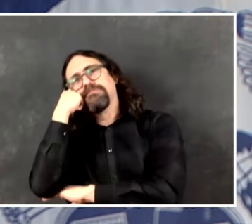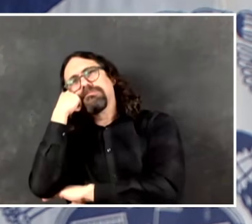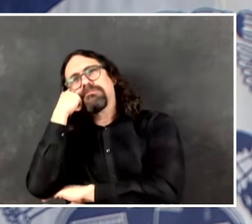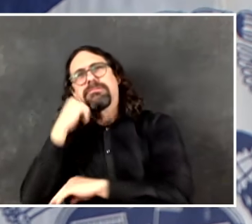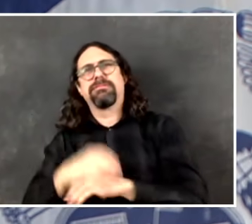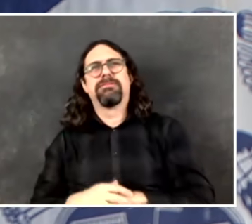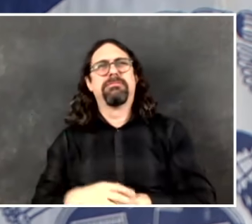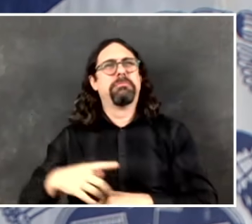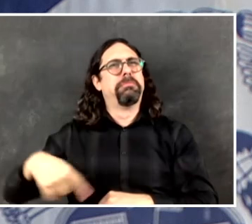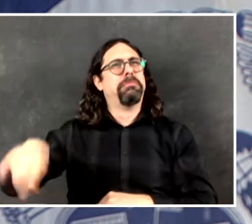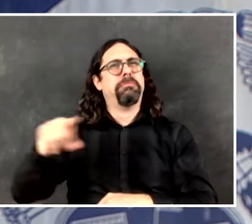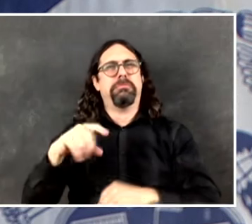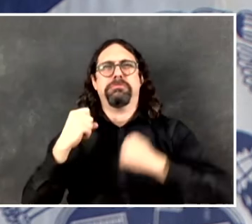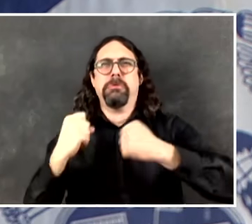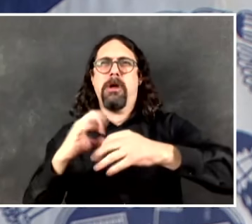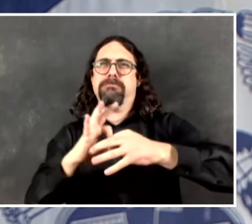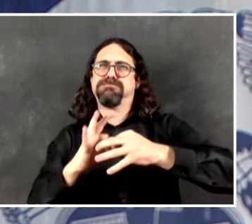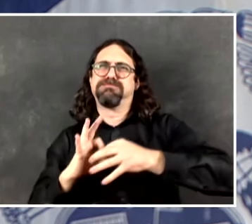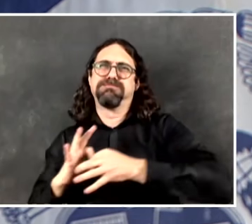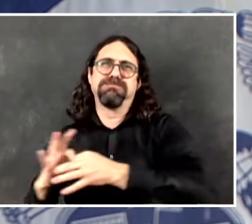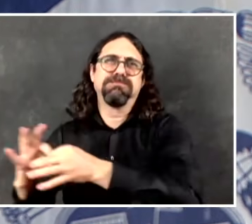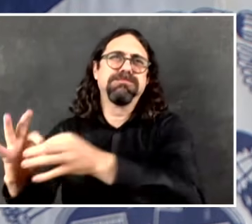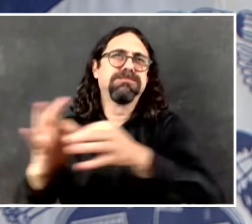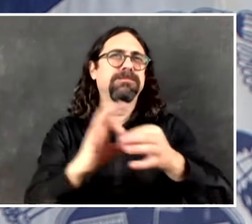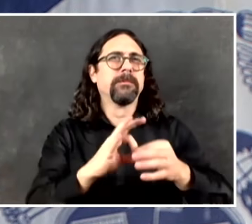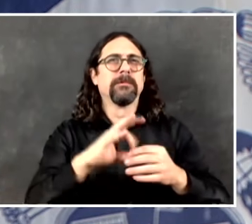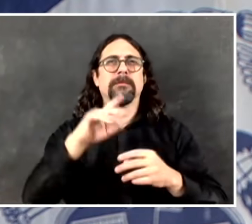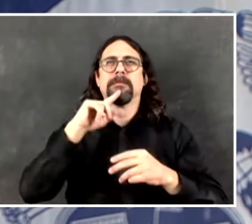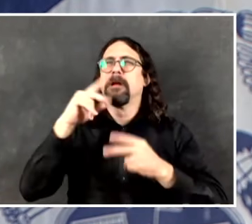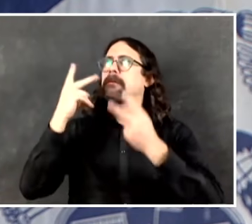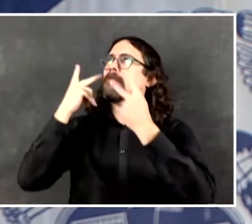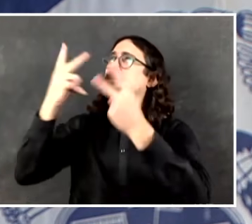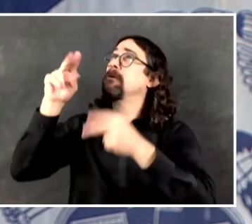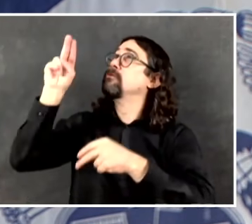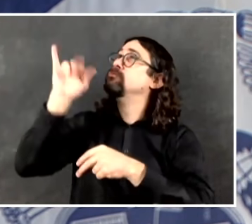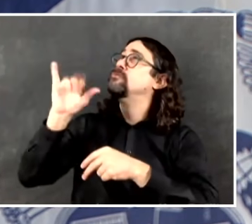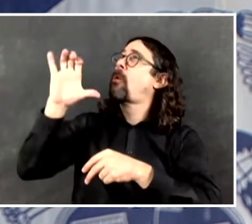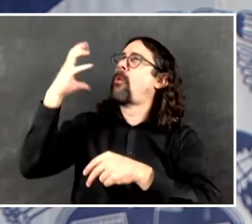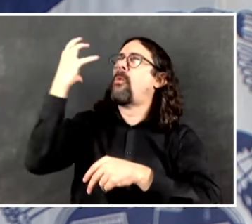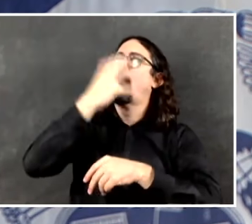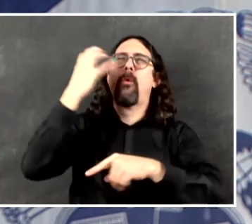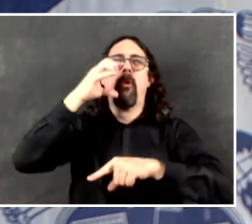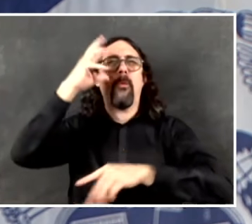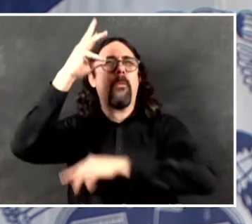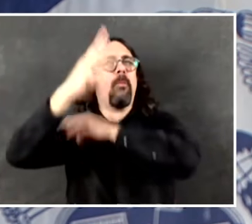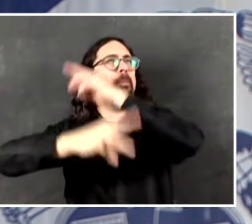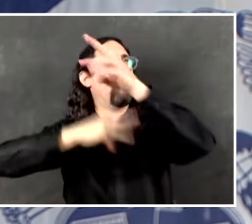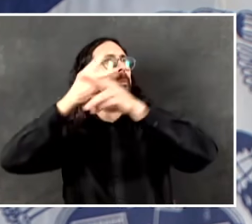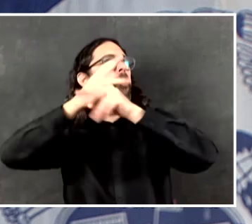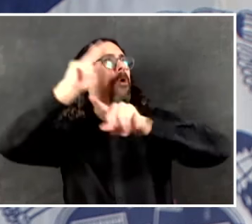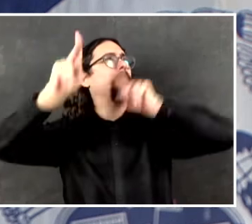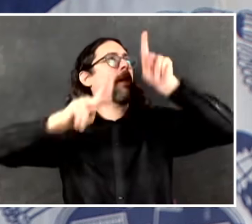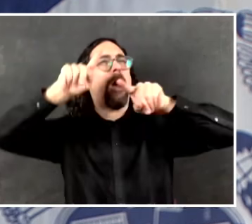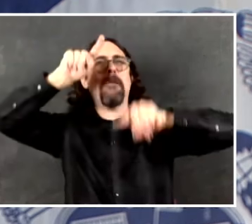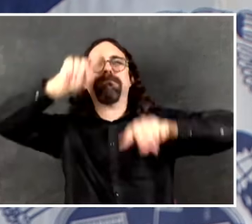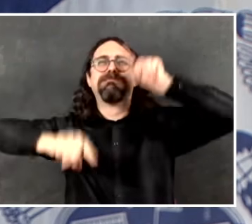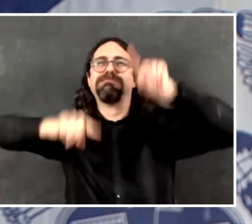CAN MEAN FOR ALL OF US. A GROWING REALITY WE CAN INCLUDE